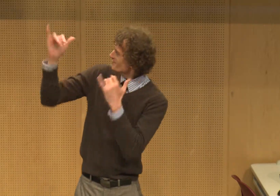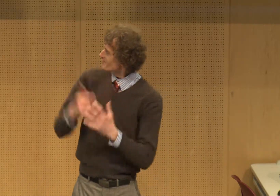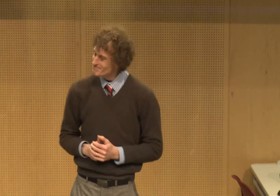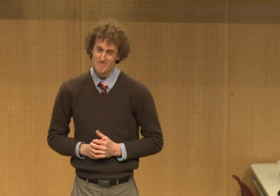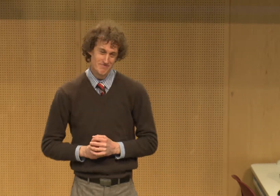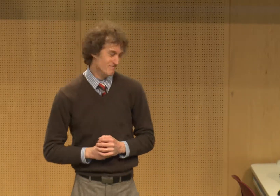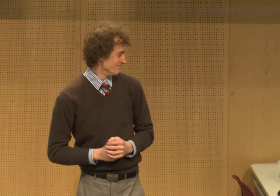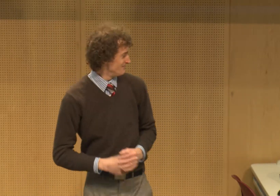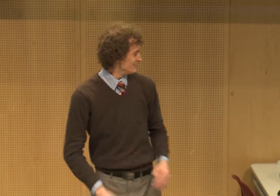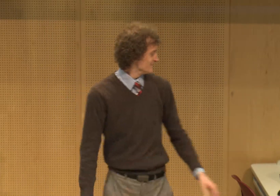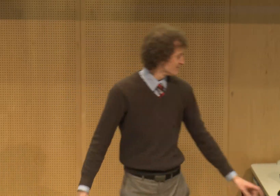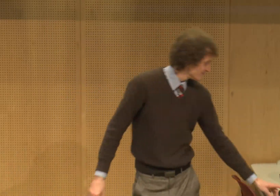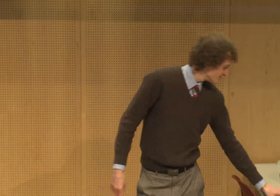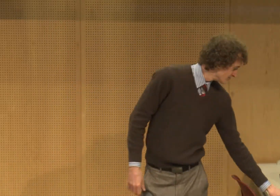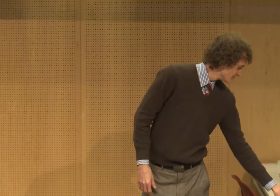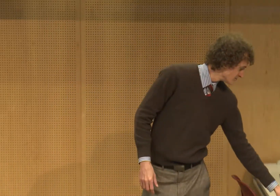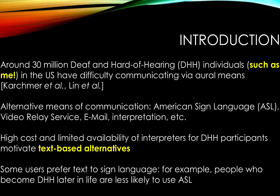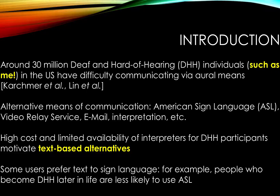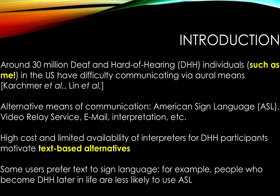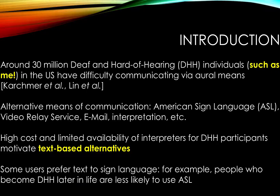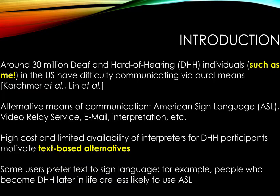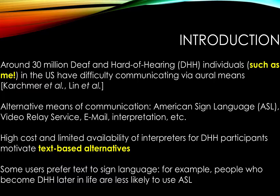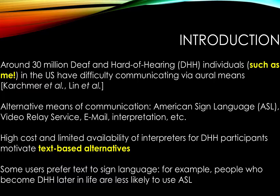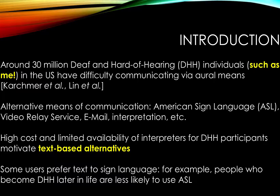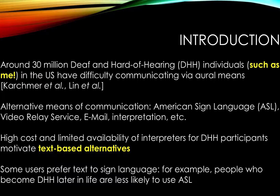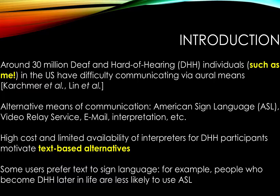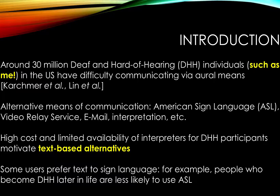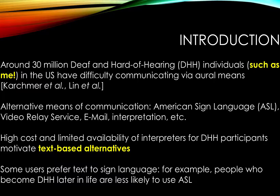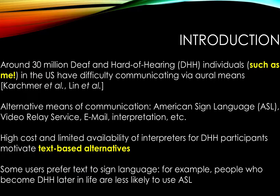so I feel even more of a connection with Dr. Hawking.